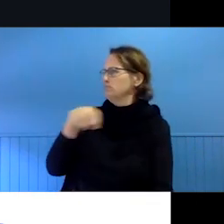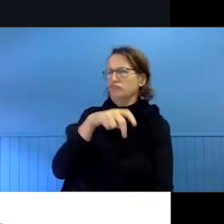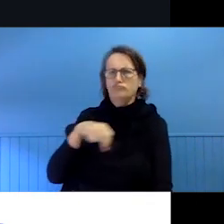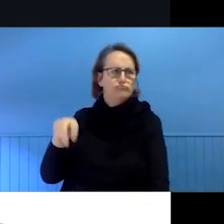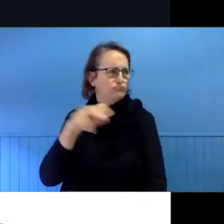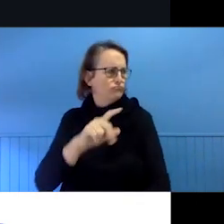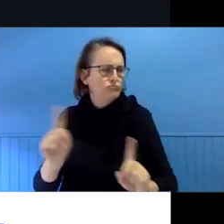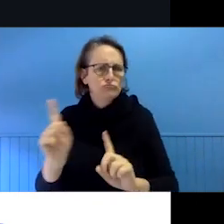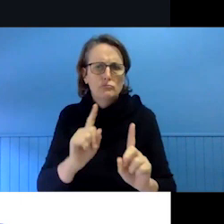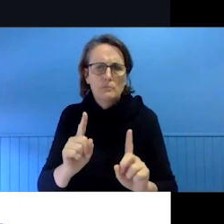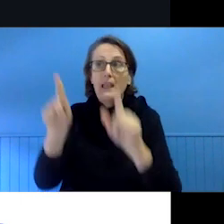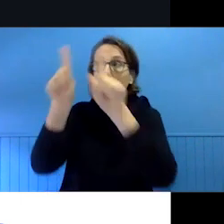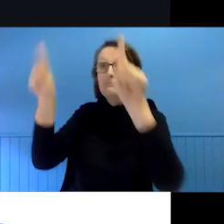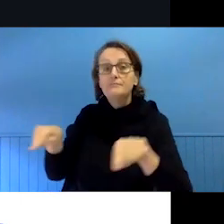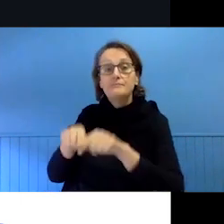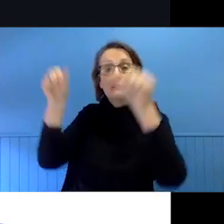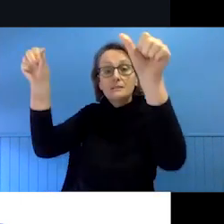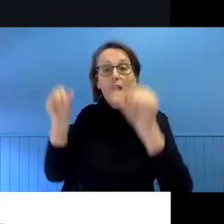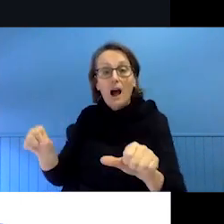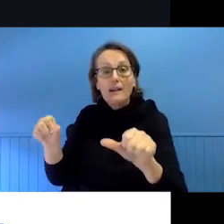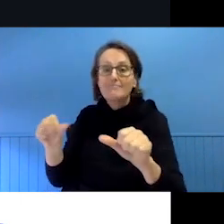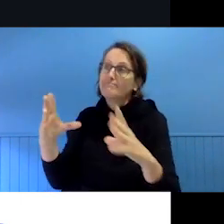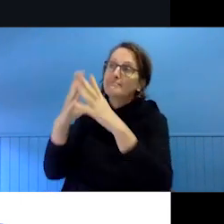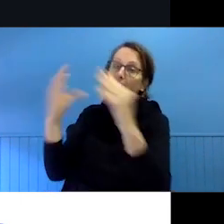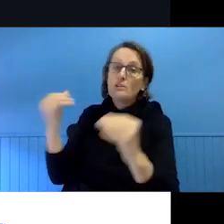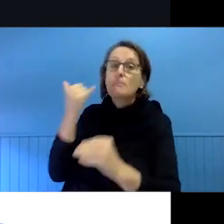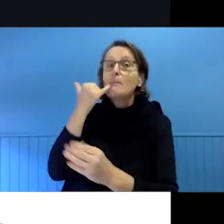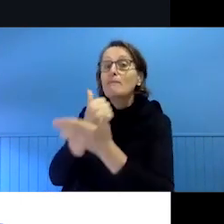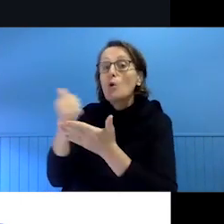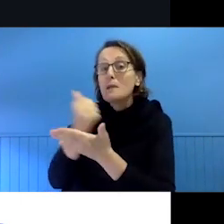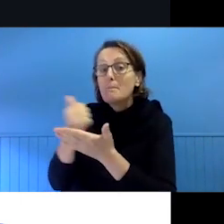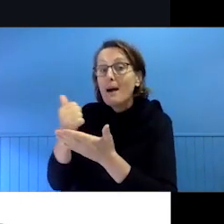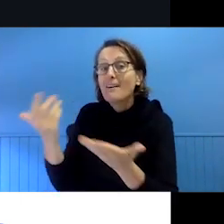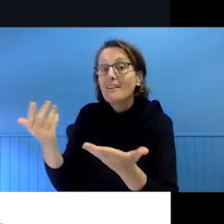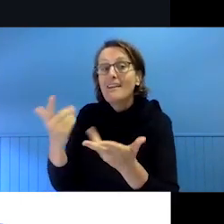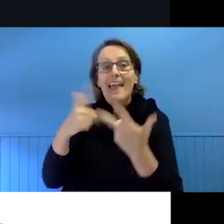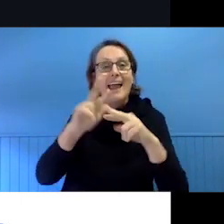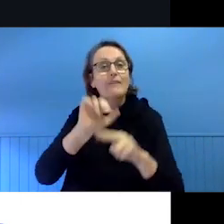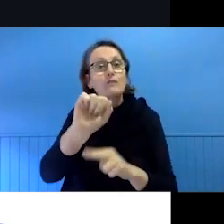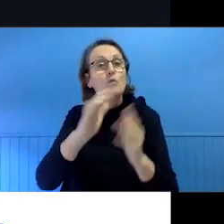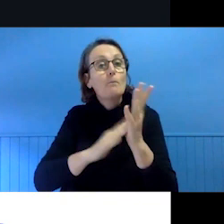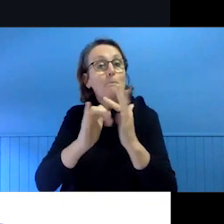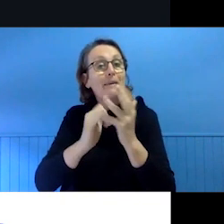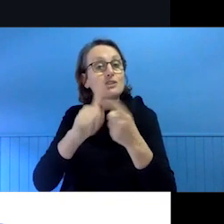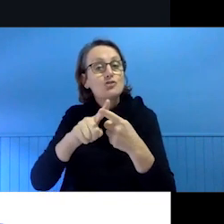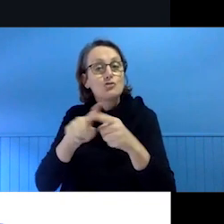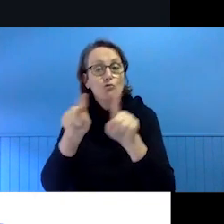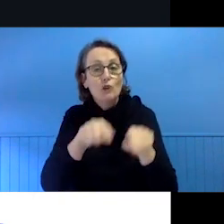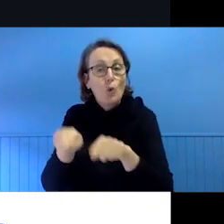And on that, thinking about your,, if you have a recorded phone message, making sure that's been updated in case anyone's trying to